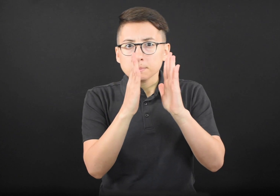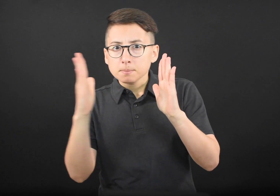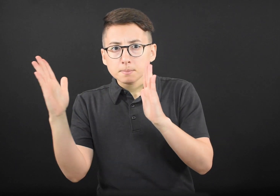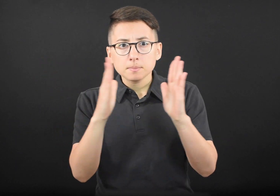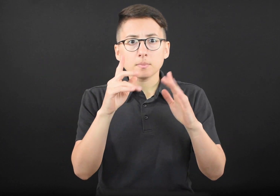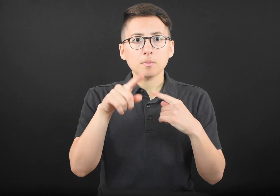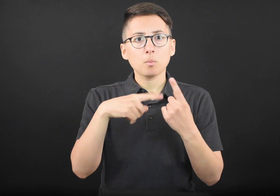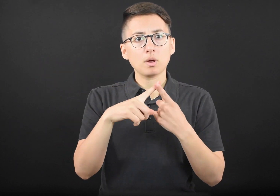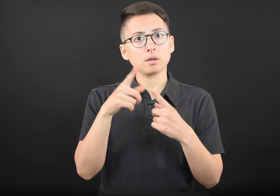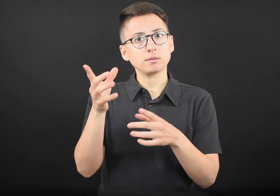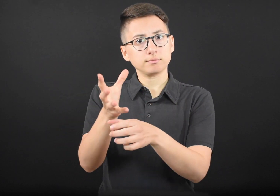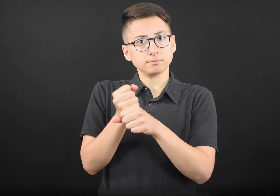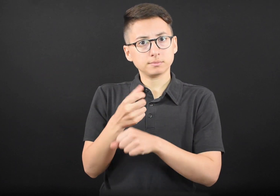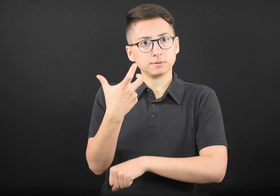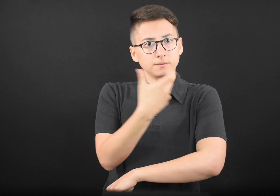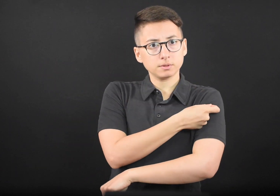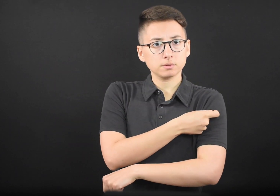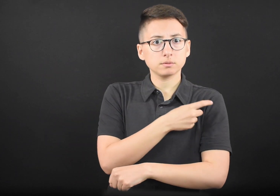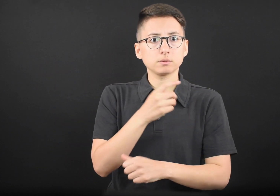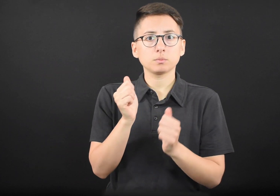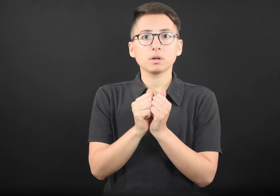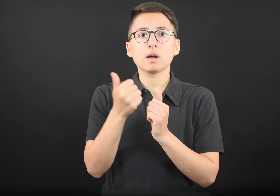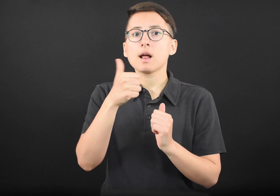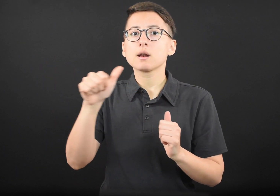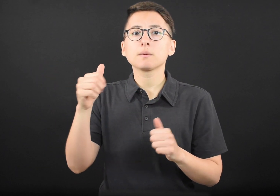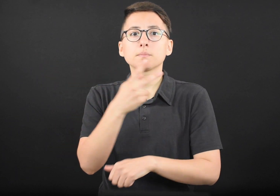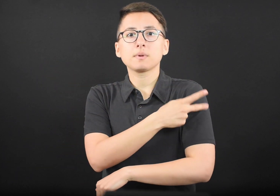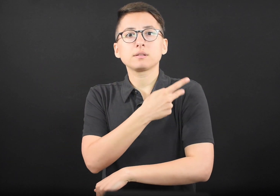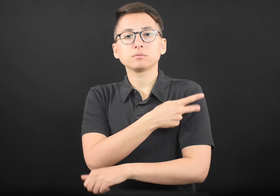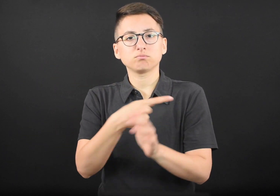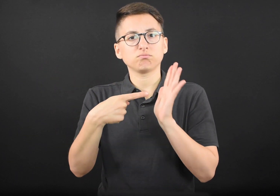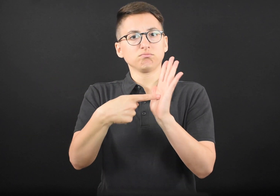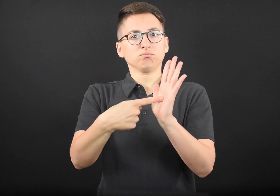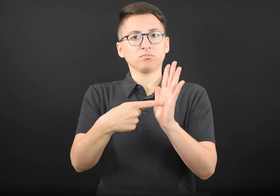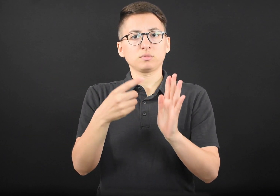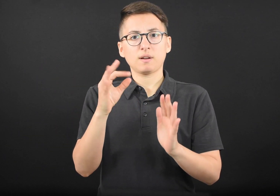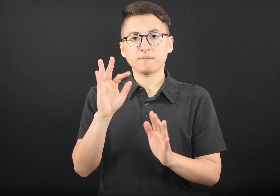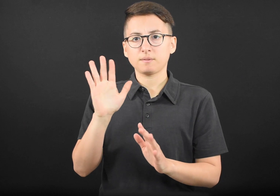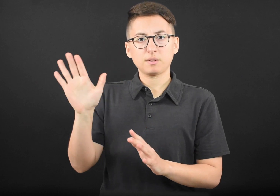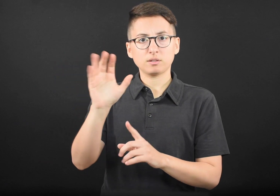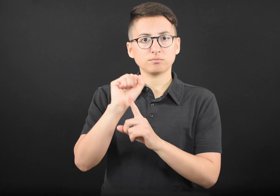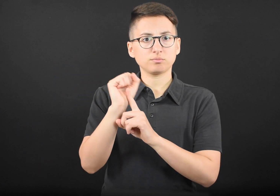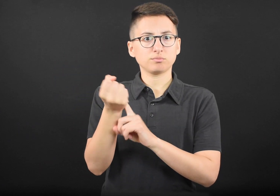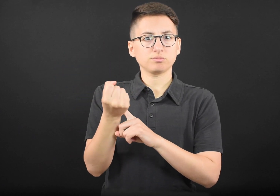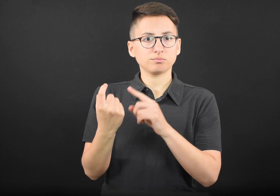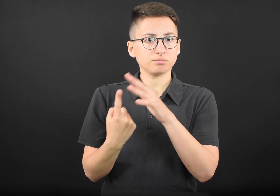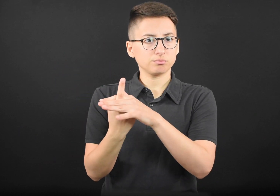timing of any recent COVID vaccination among patients presenting with these conditions,